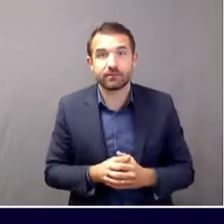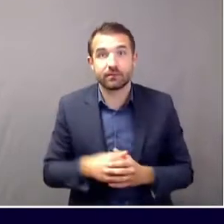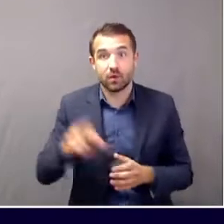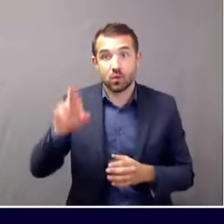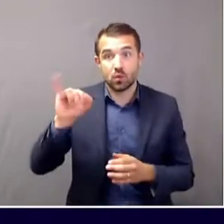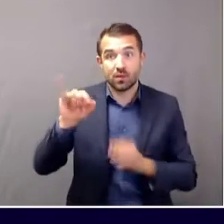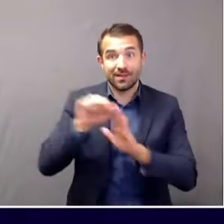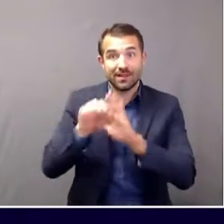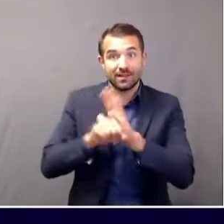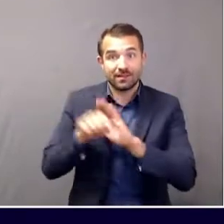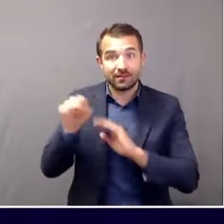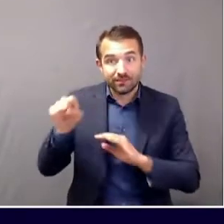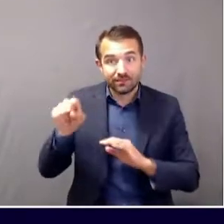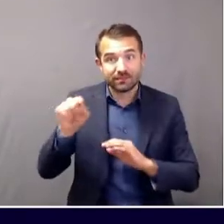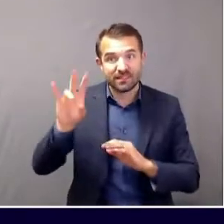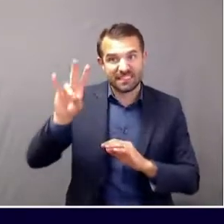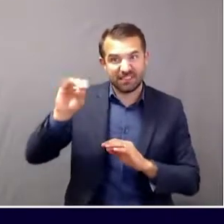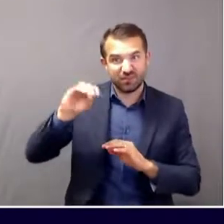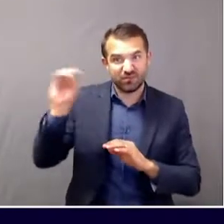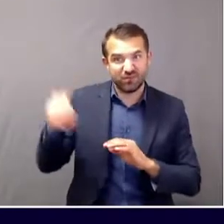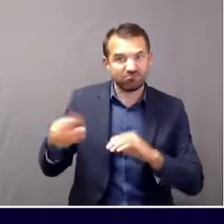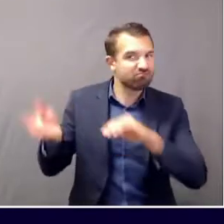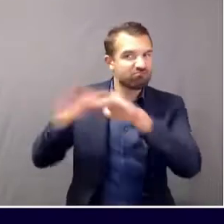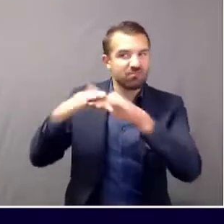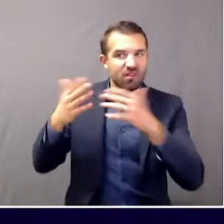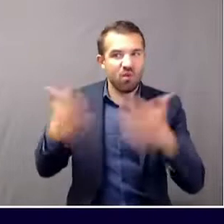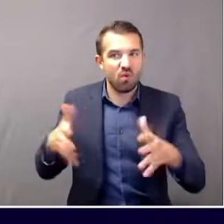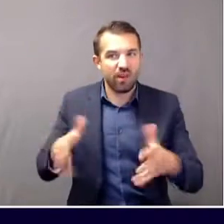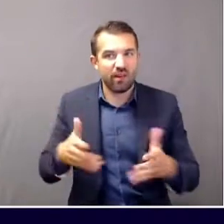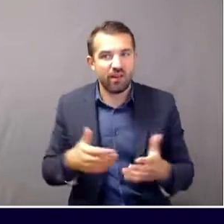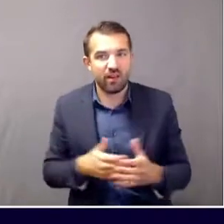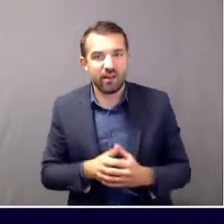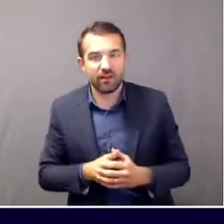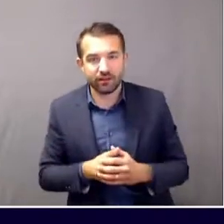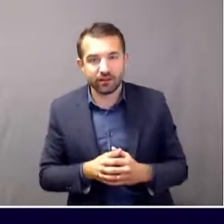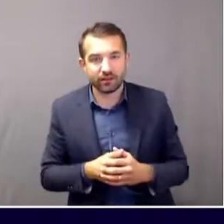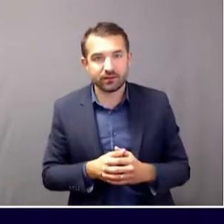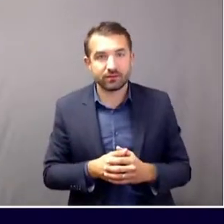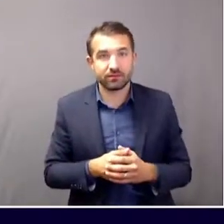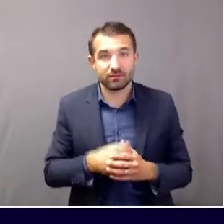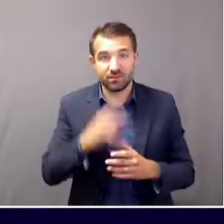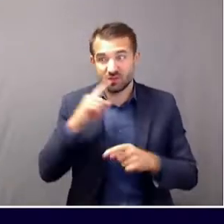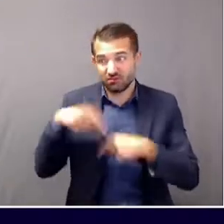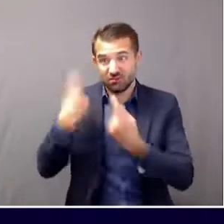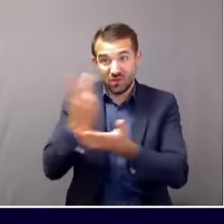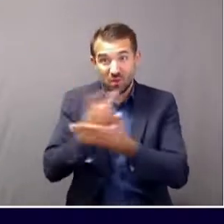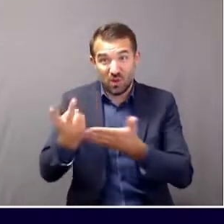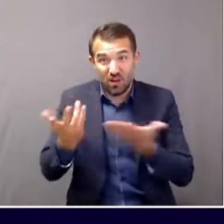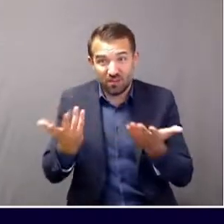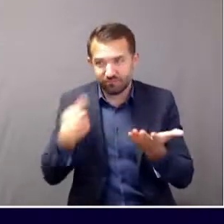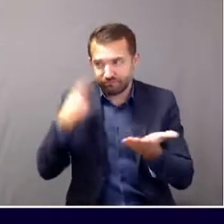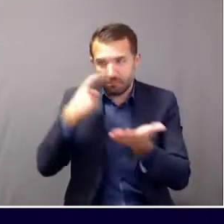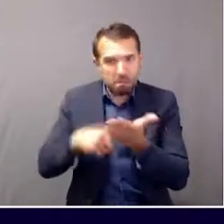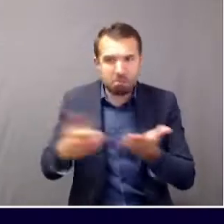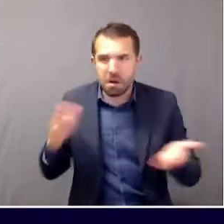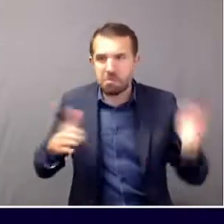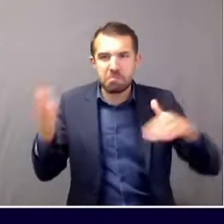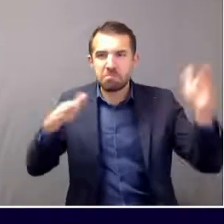roughly a seventy percent increase also again just over